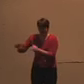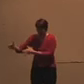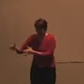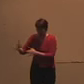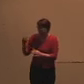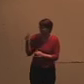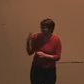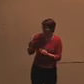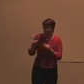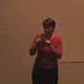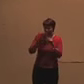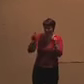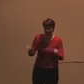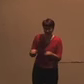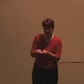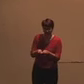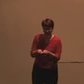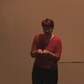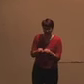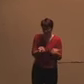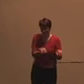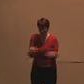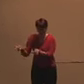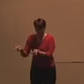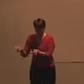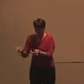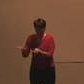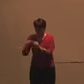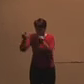but more contemporary art-like sign.